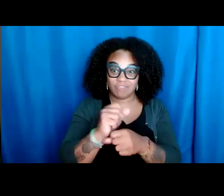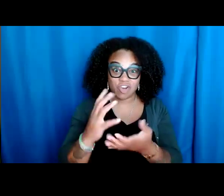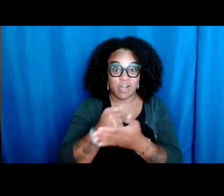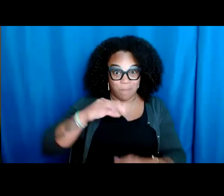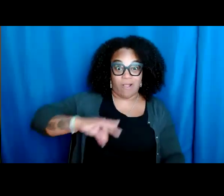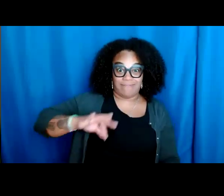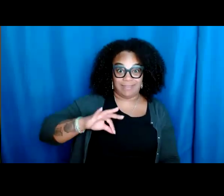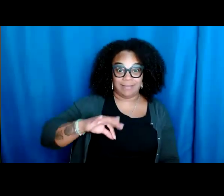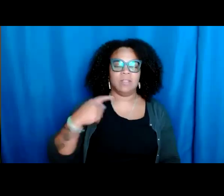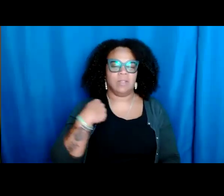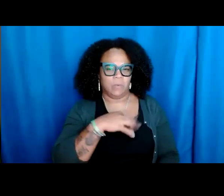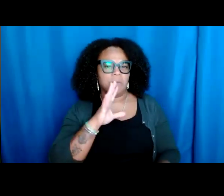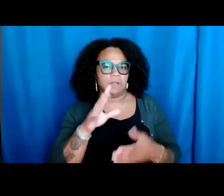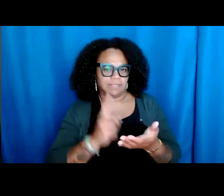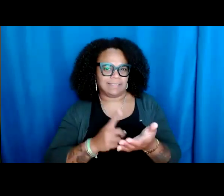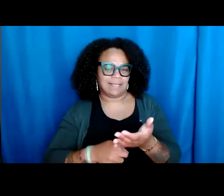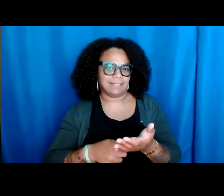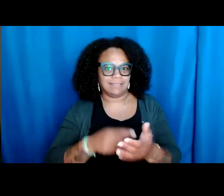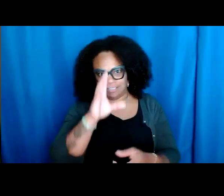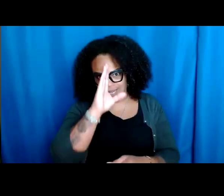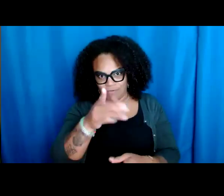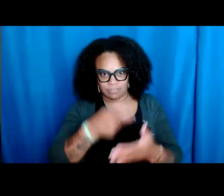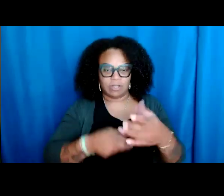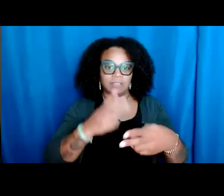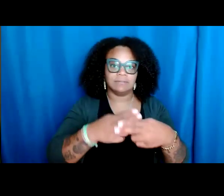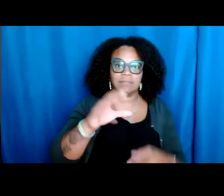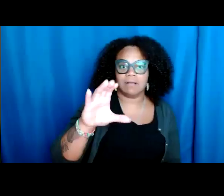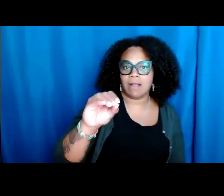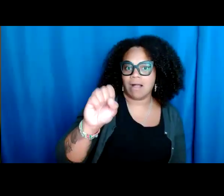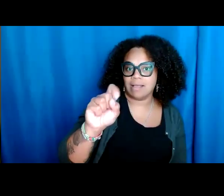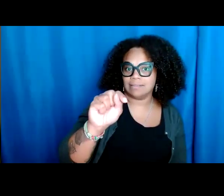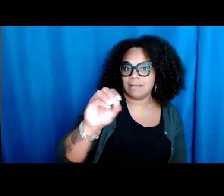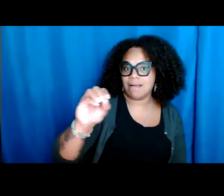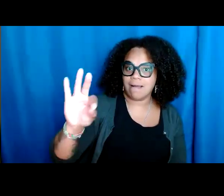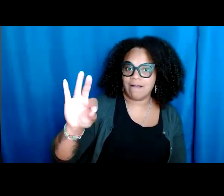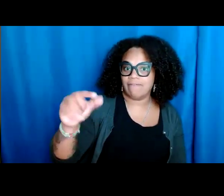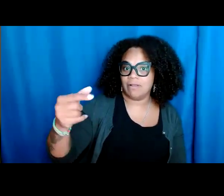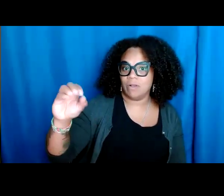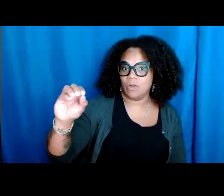costs, which we call cost of goods sold. If you sell products, your gross profit will